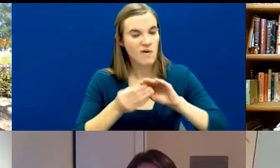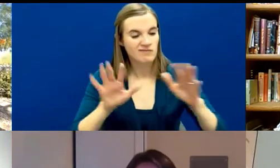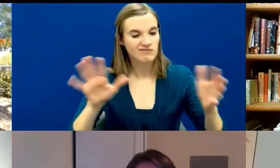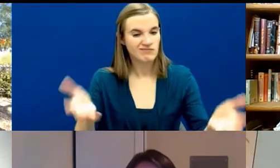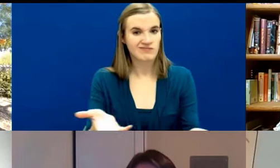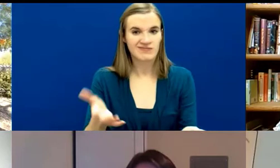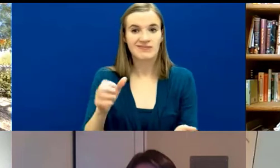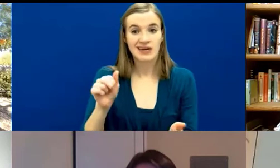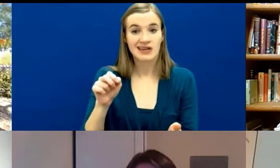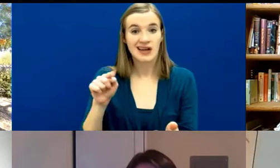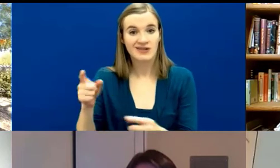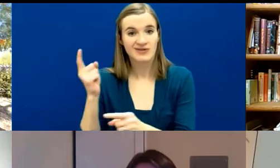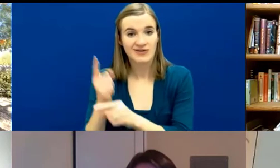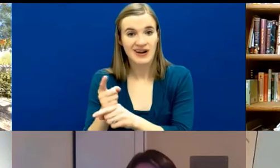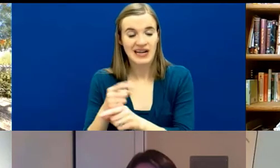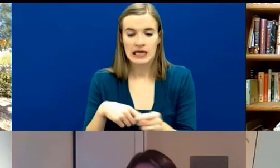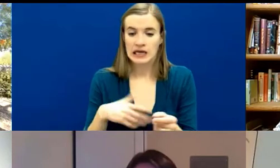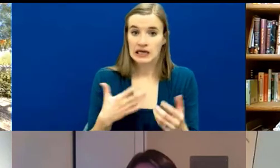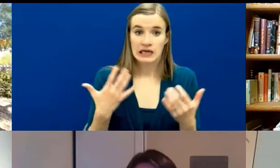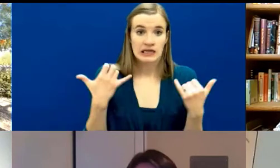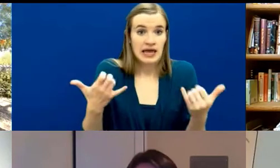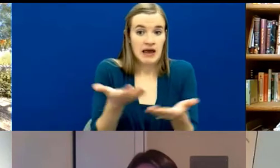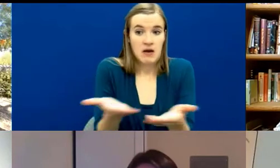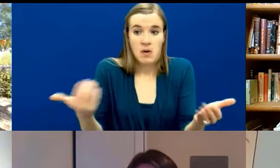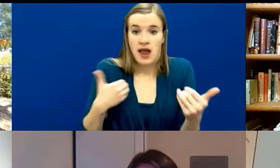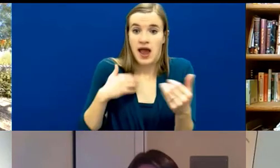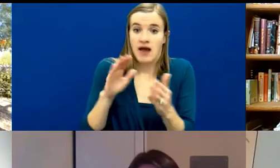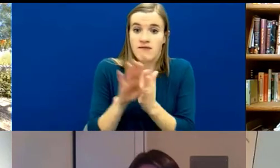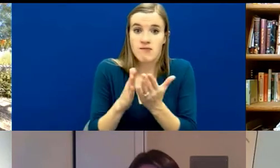You know, there's very little out there, and that's part of the reason why I felt